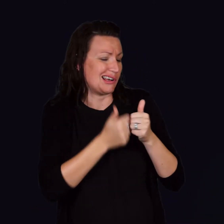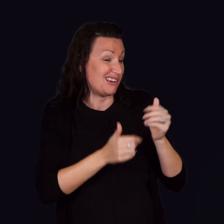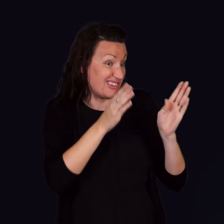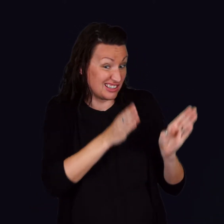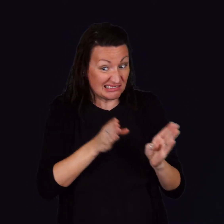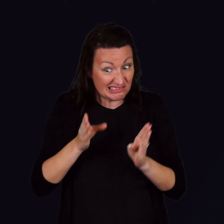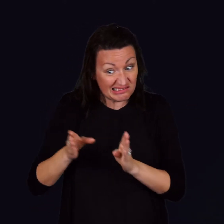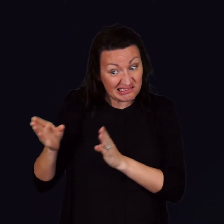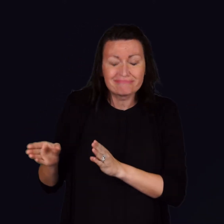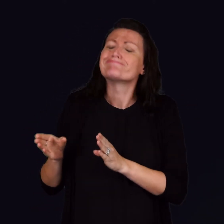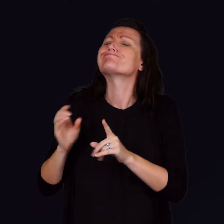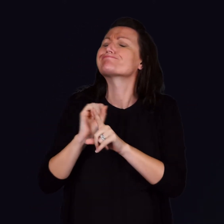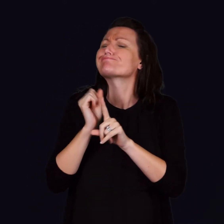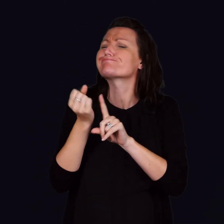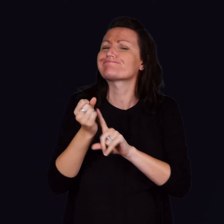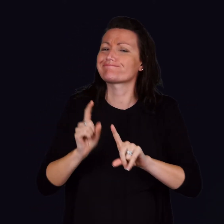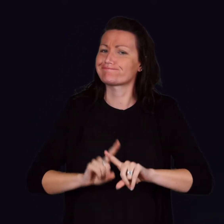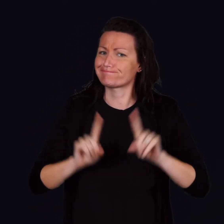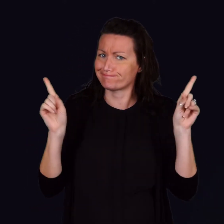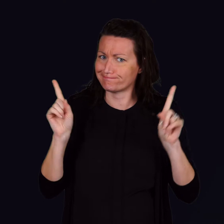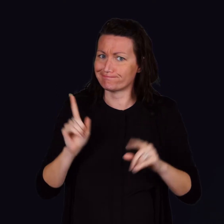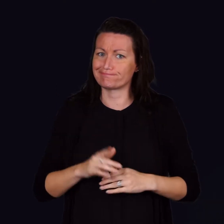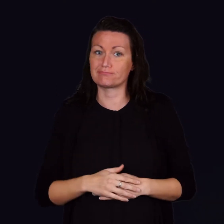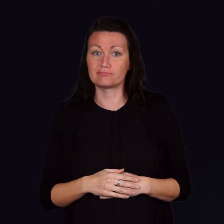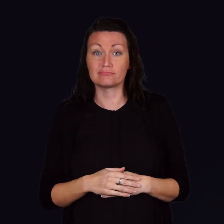Every person’s situation is unique.